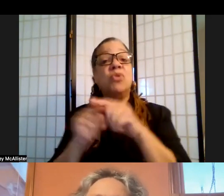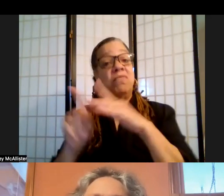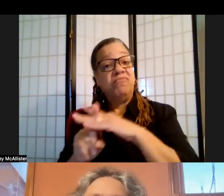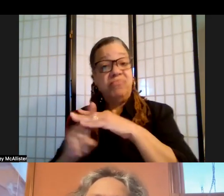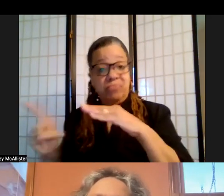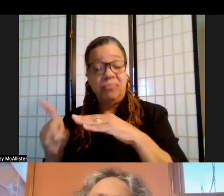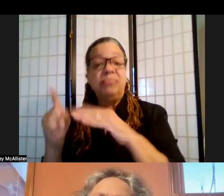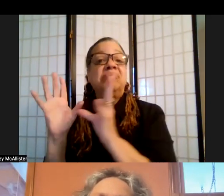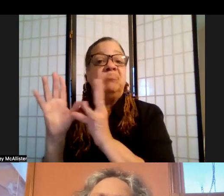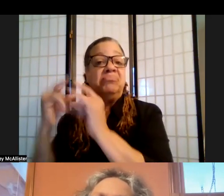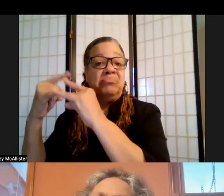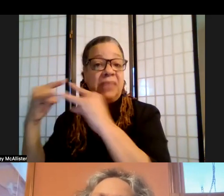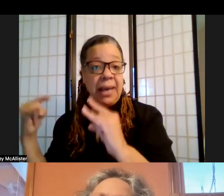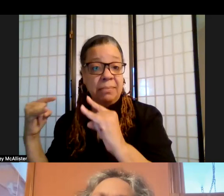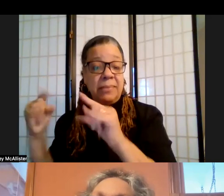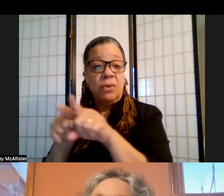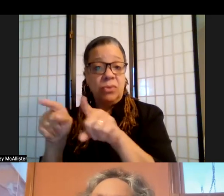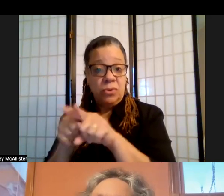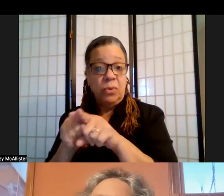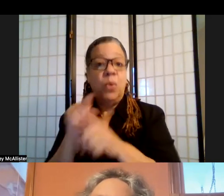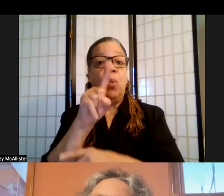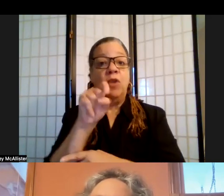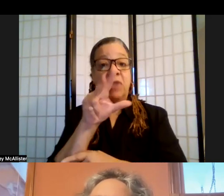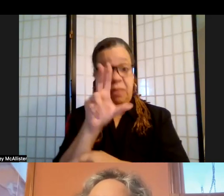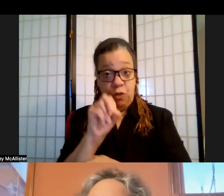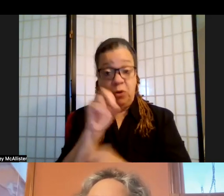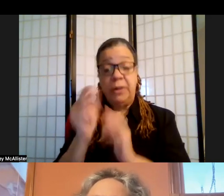In addition to over 130 peer reviewed research articles,